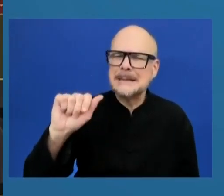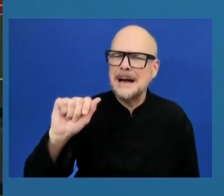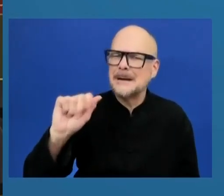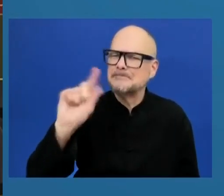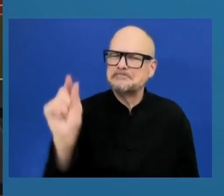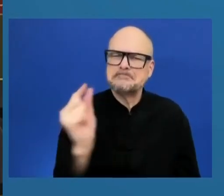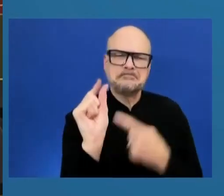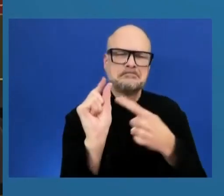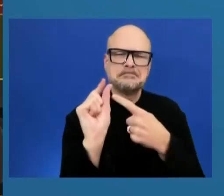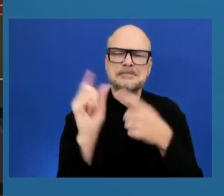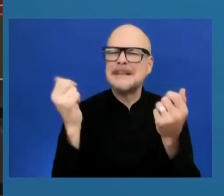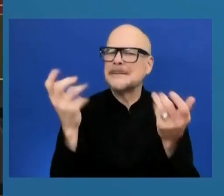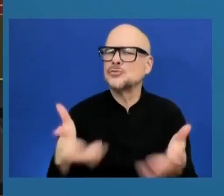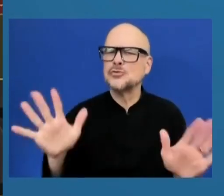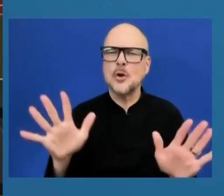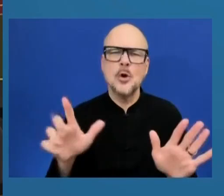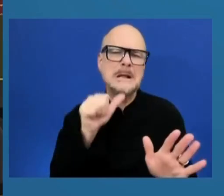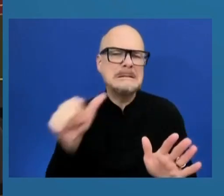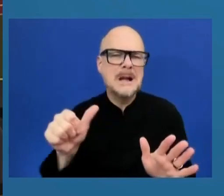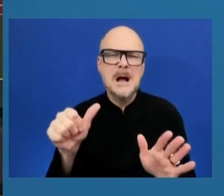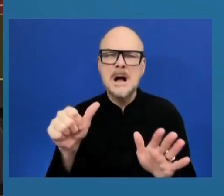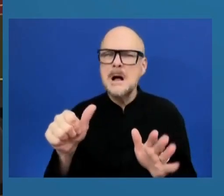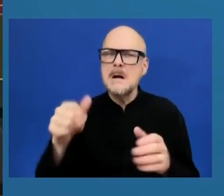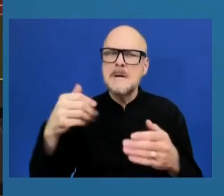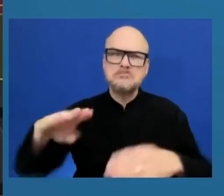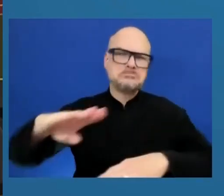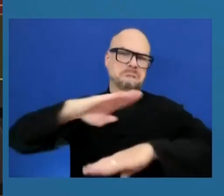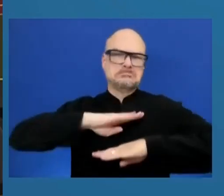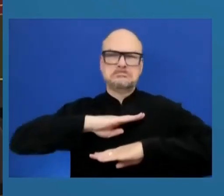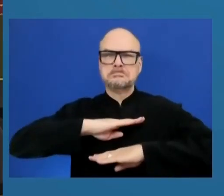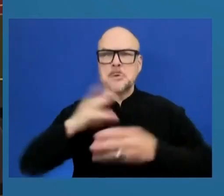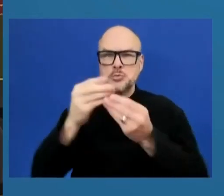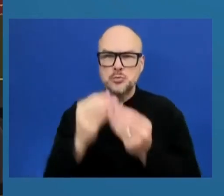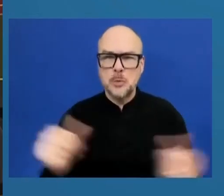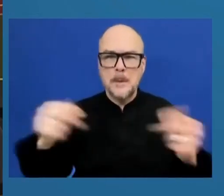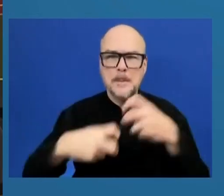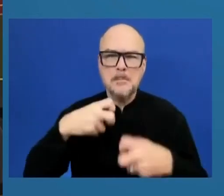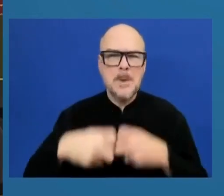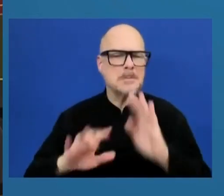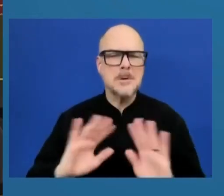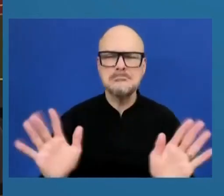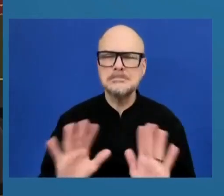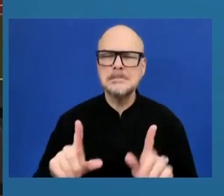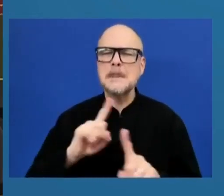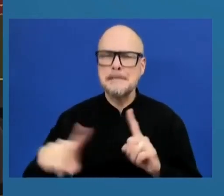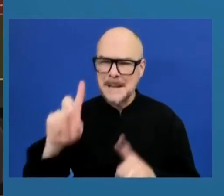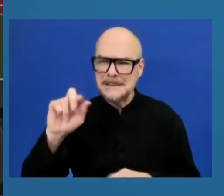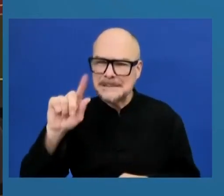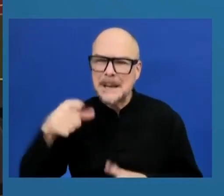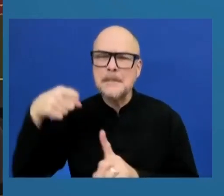but it's the combination of decisions like this and the background checks which I used to conduct as a county clerk.